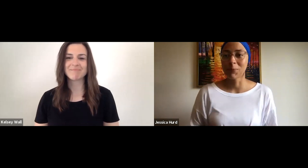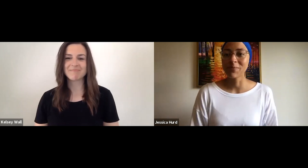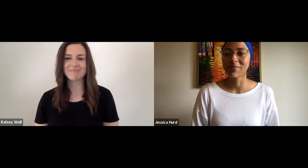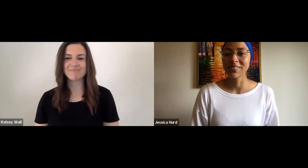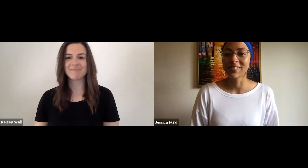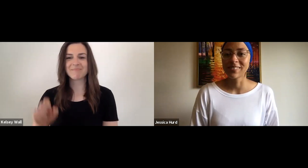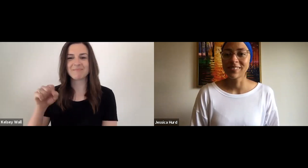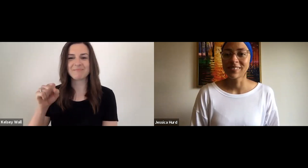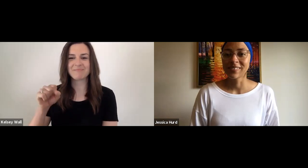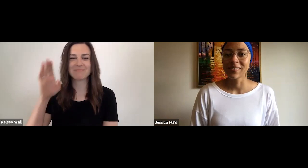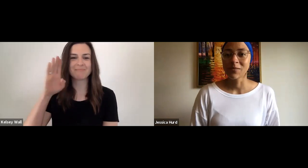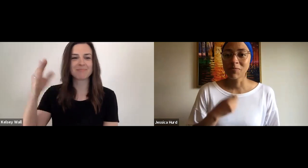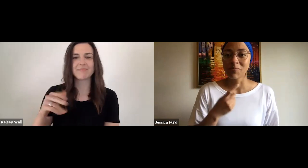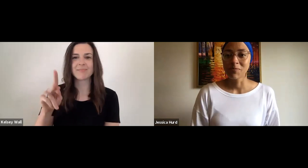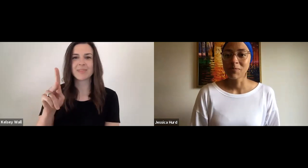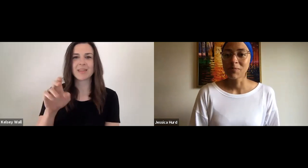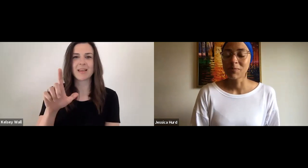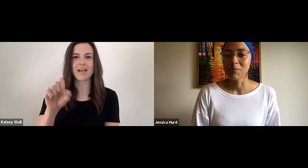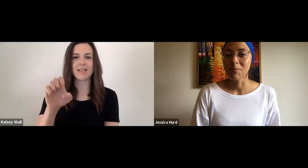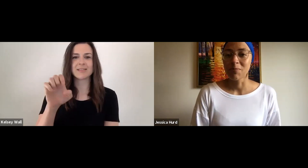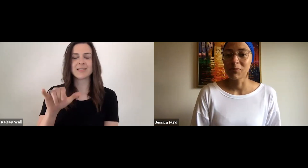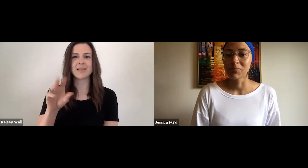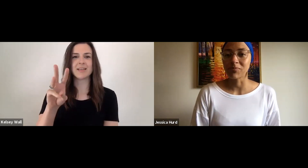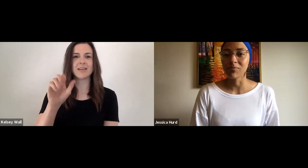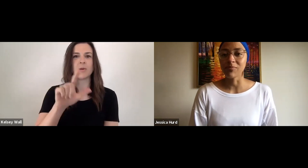The pinky on the chin. And hello. My name is Kelsey Wall